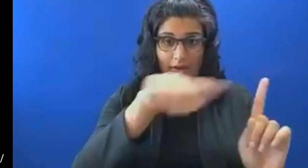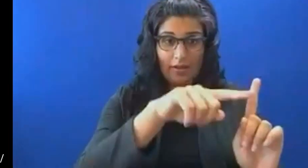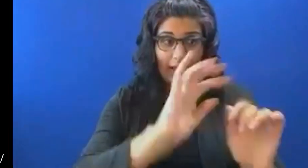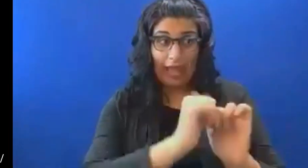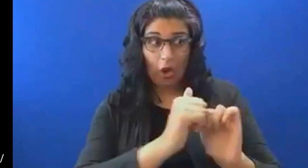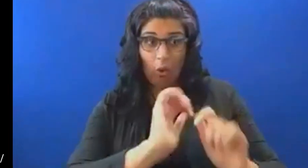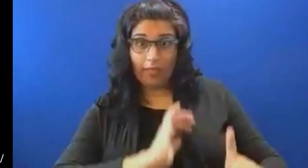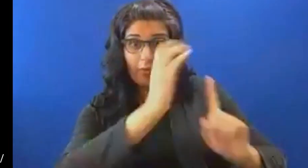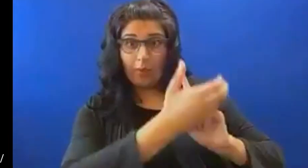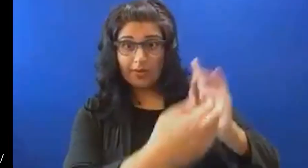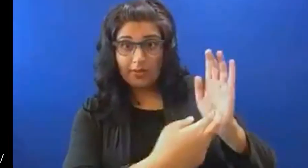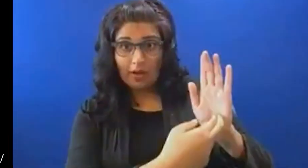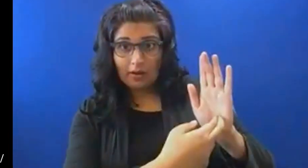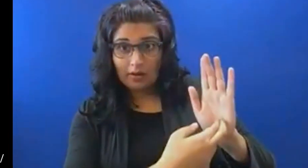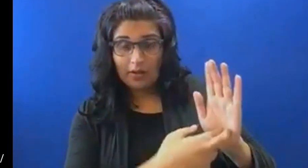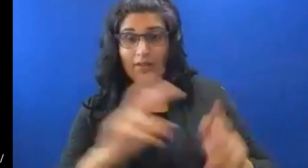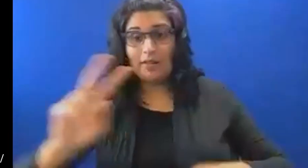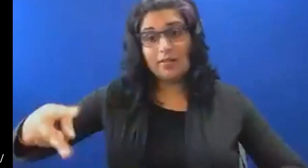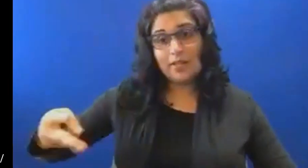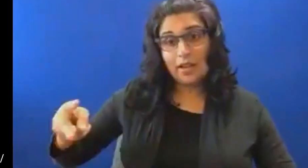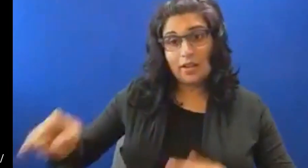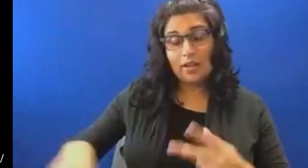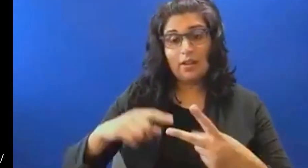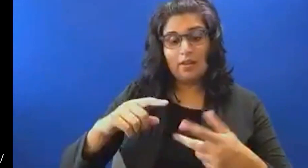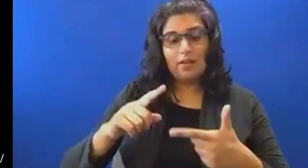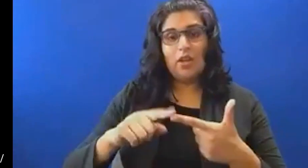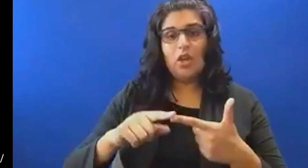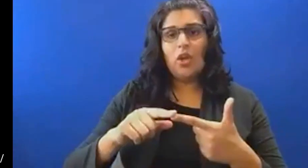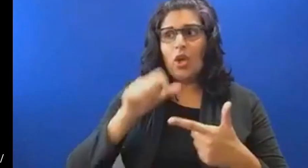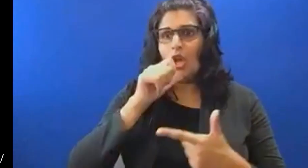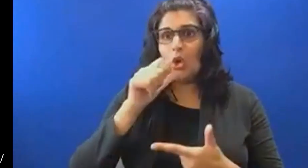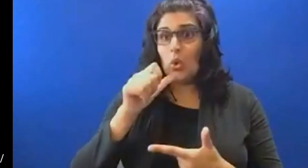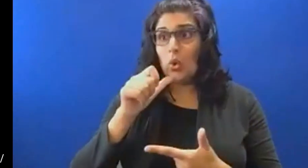And then the second question is, who's missing entirely from the representation.